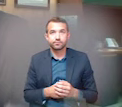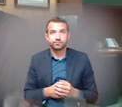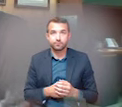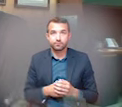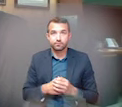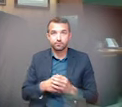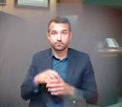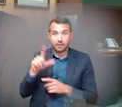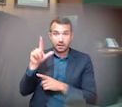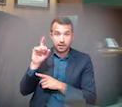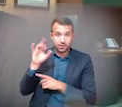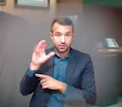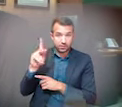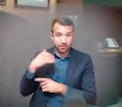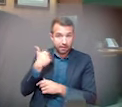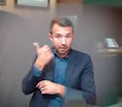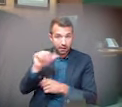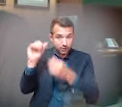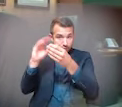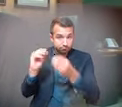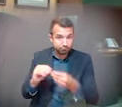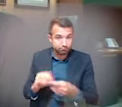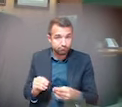Is there anything you want to say about this poem before you perform?